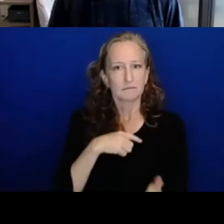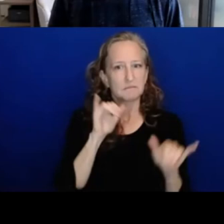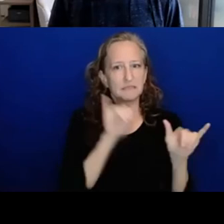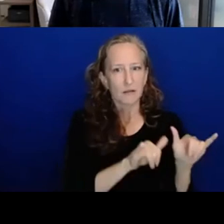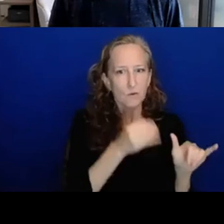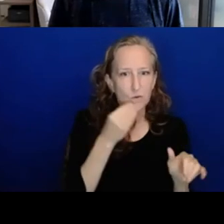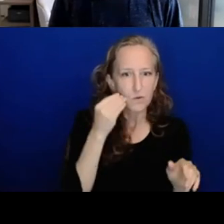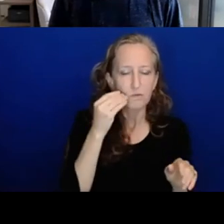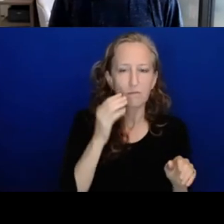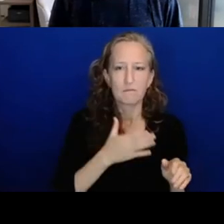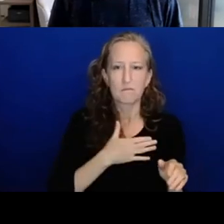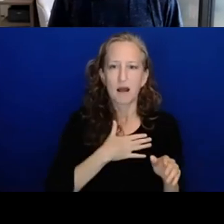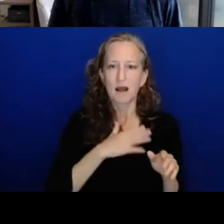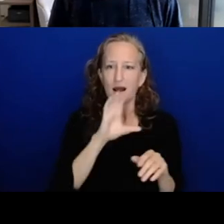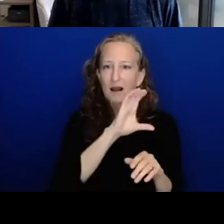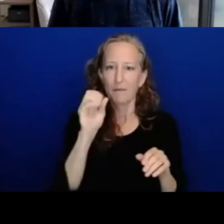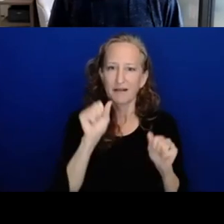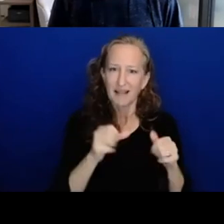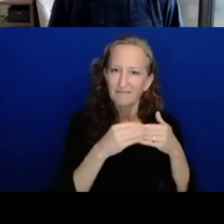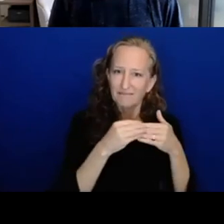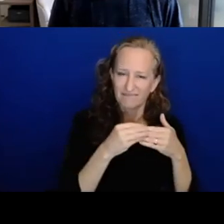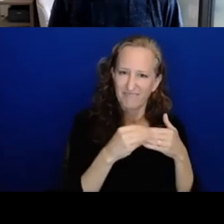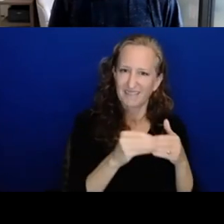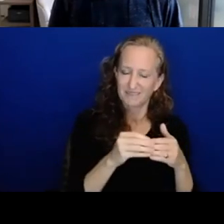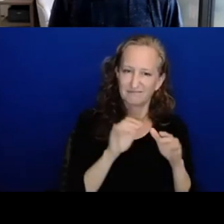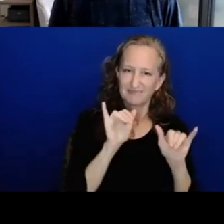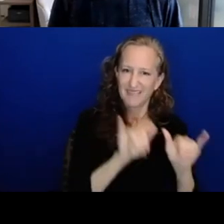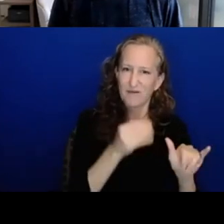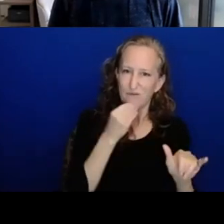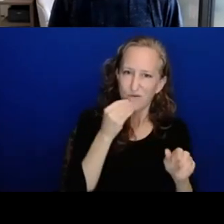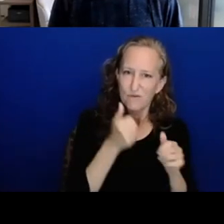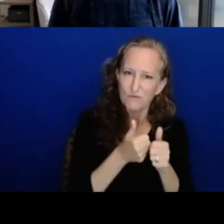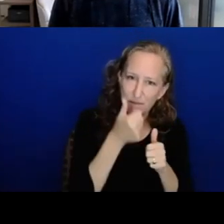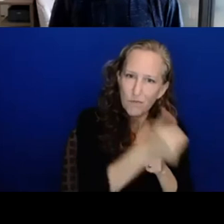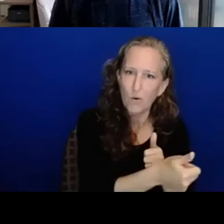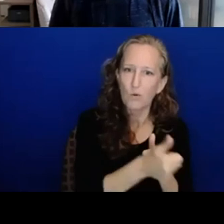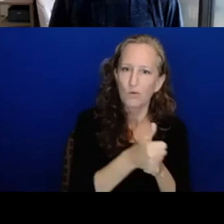can, you know, flex into a mostly or all remote format as simply as is sounds like many of